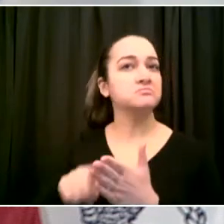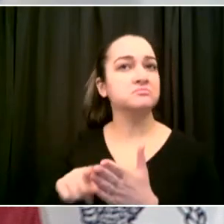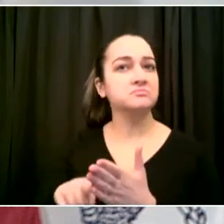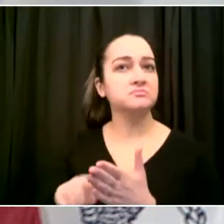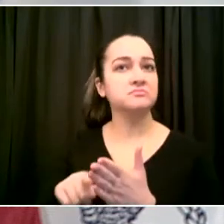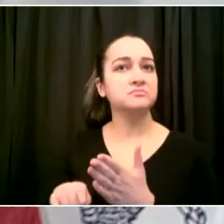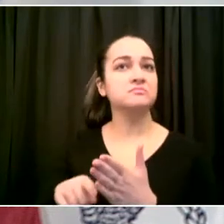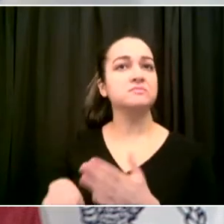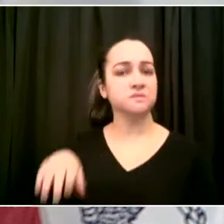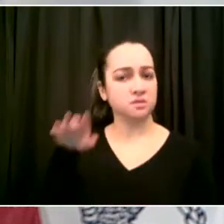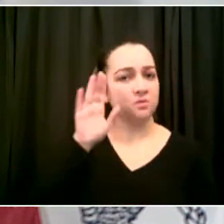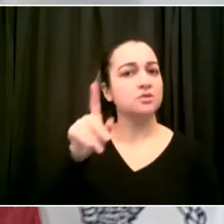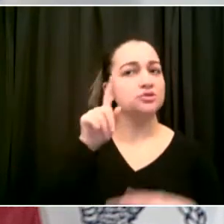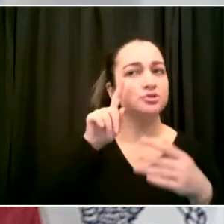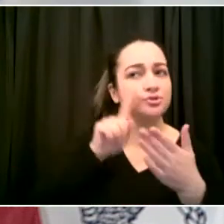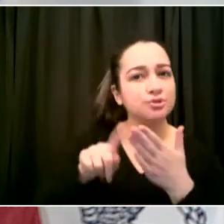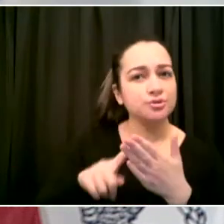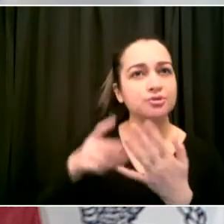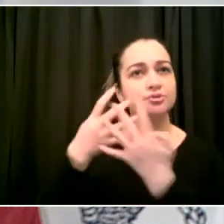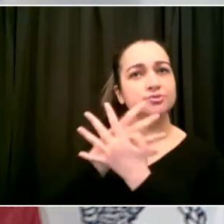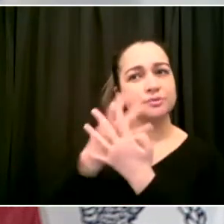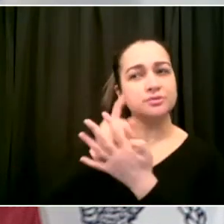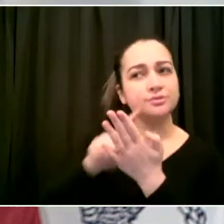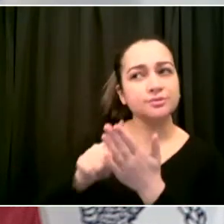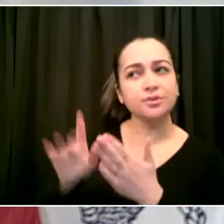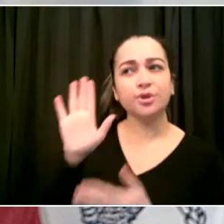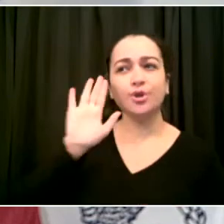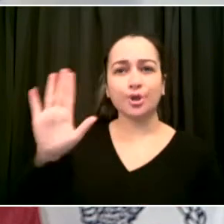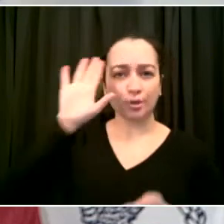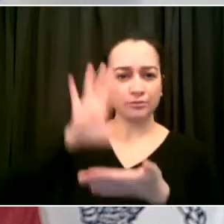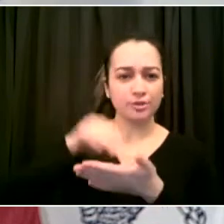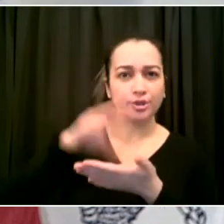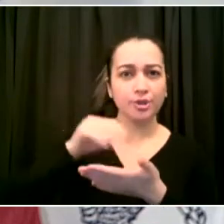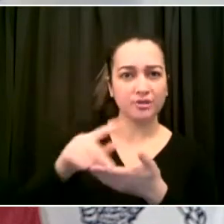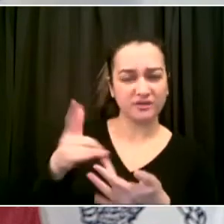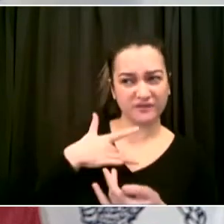REALLY EXCITED ABOUT THE FALL WITH ACACAEDMIC SCRCREENING FOR ALL THE KIDS AND